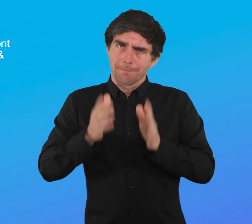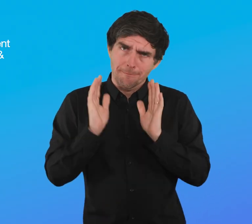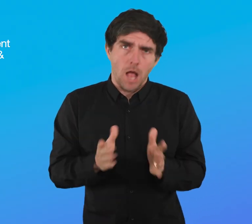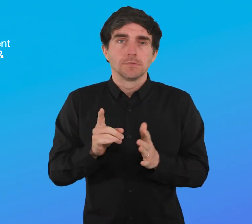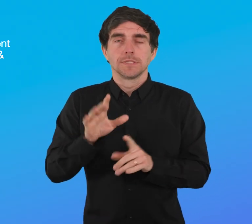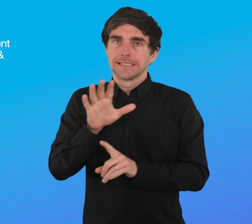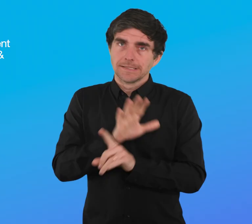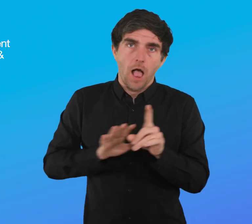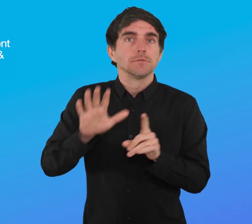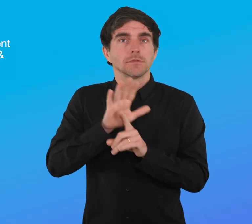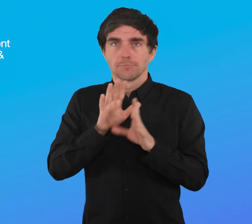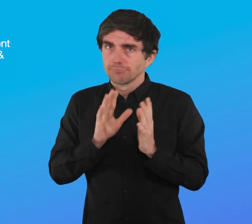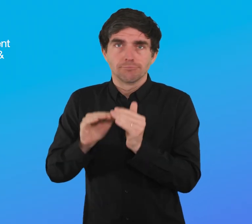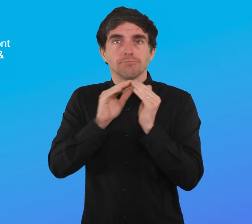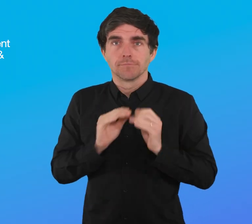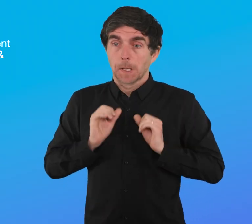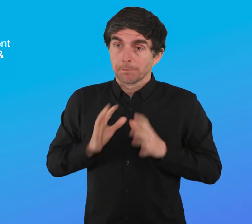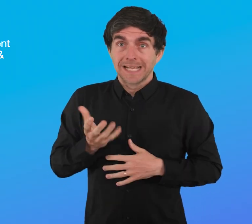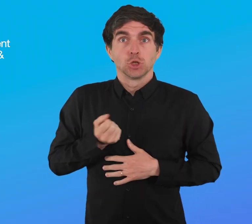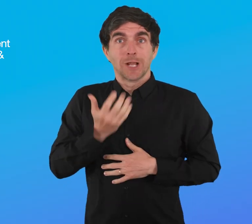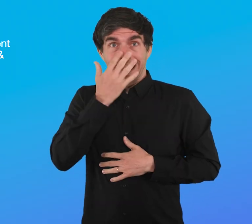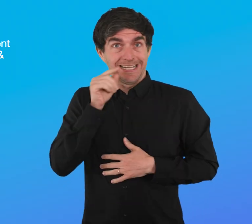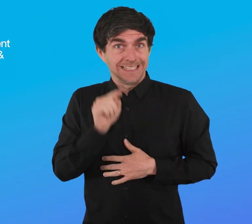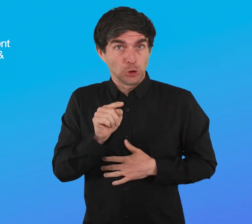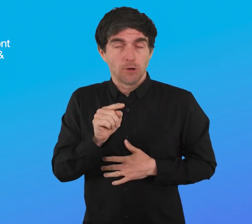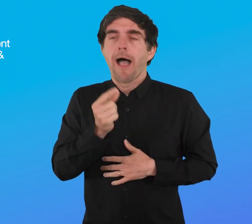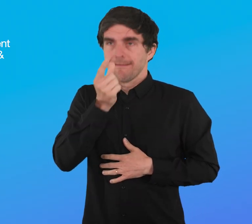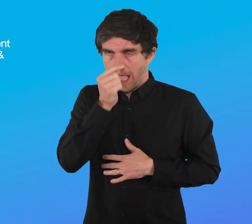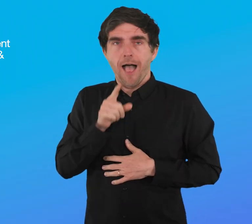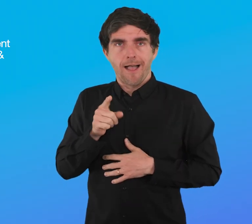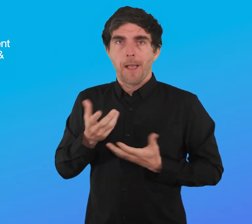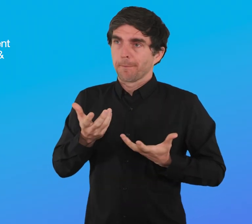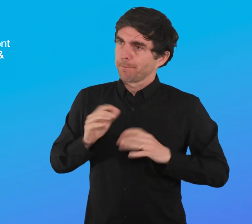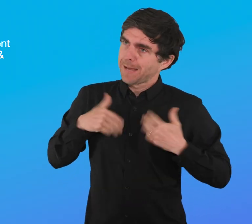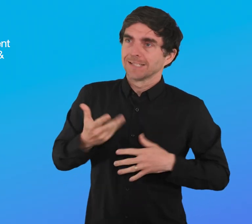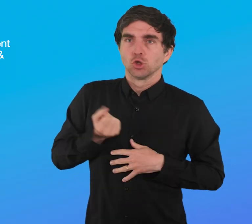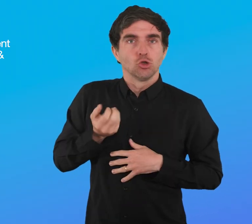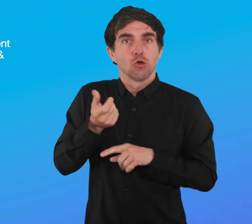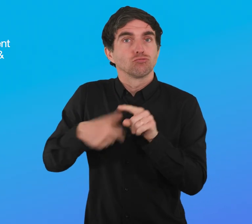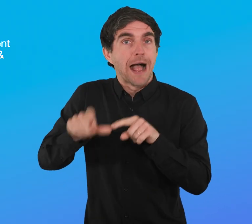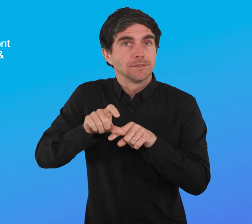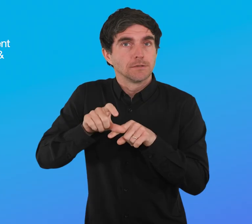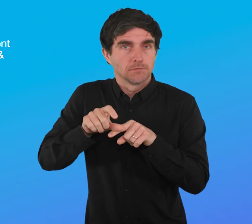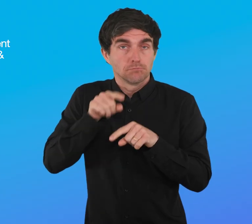You must be at State Pension age to get Pension Credit.